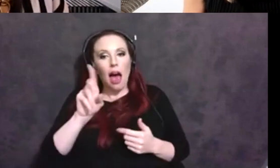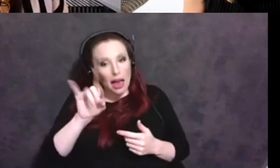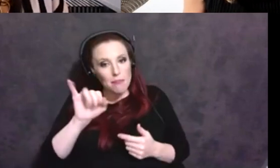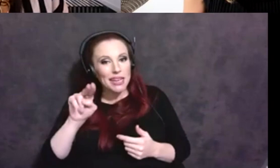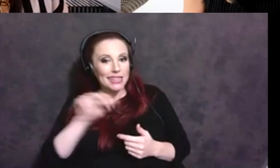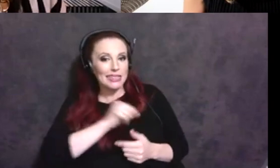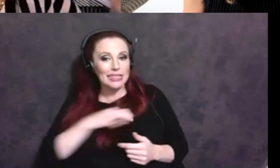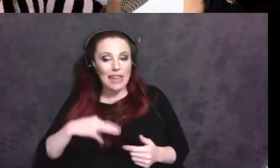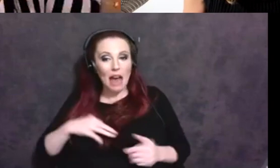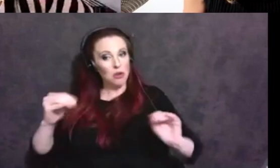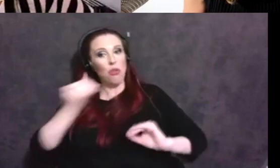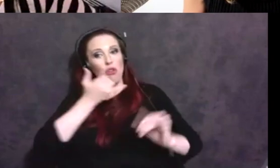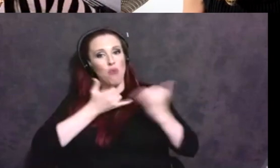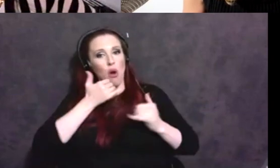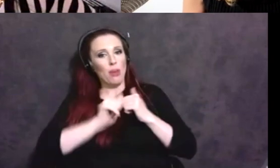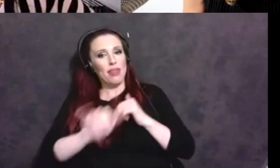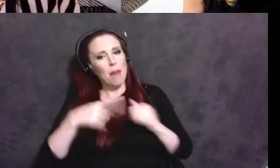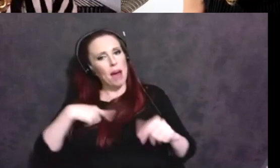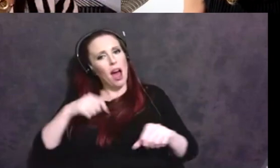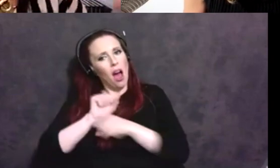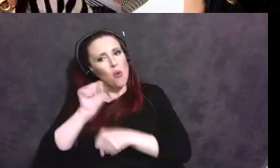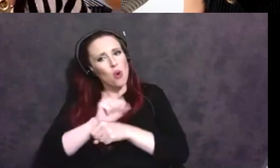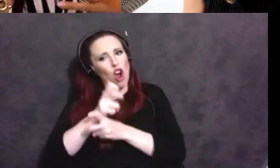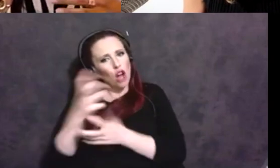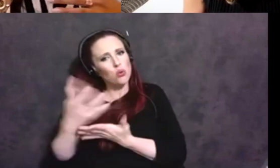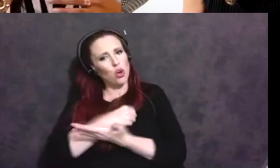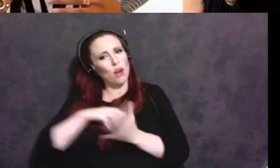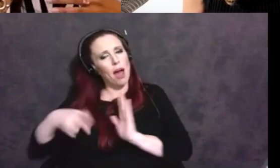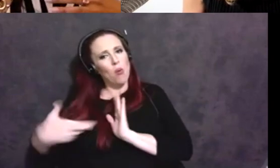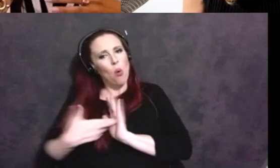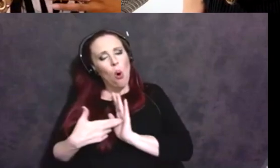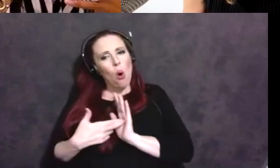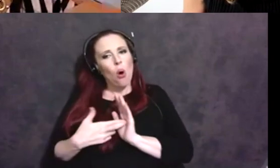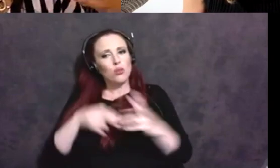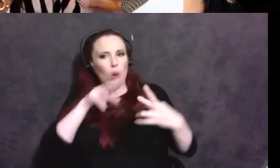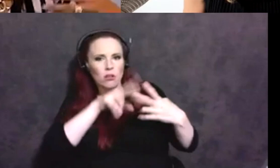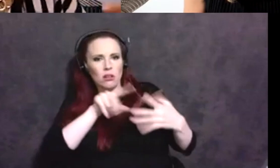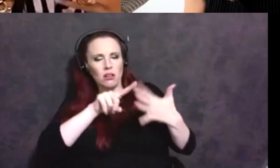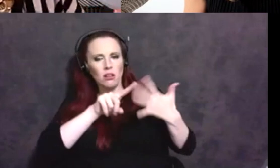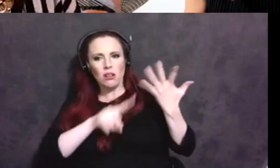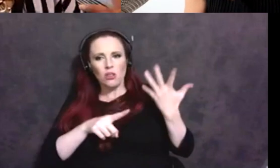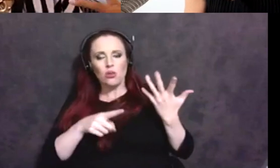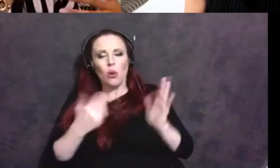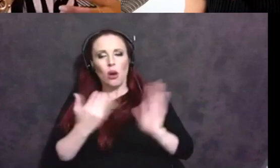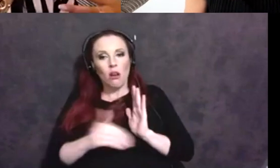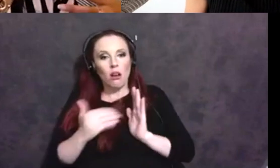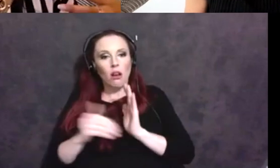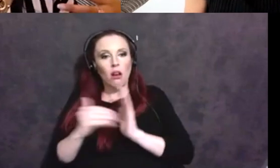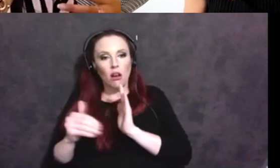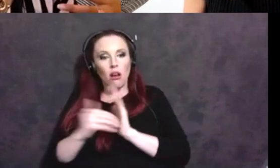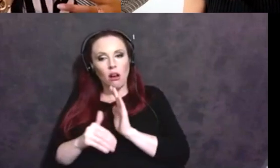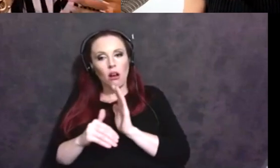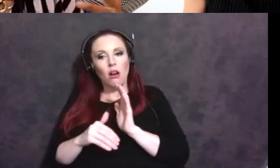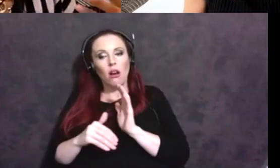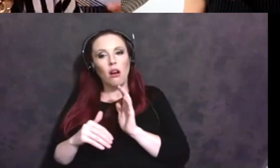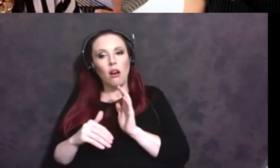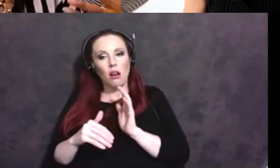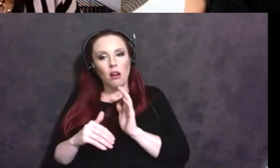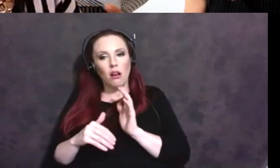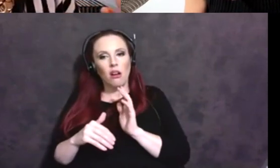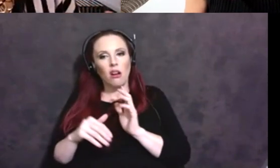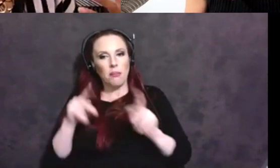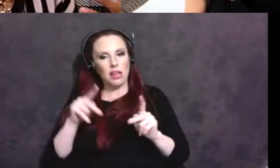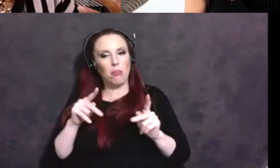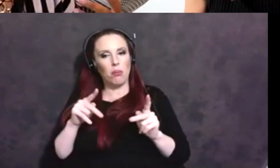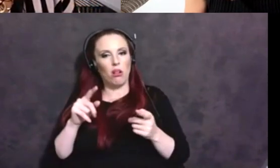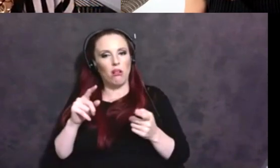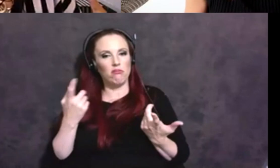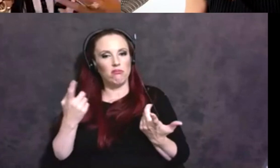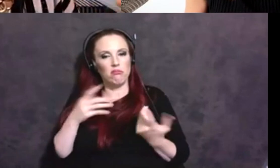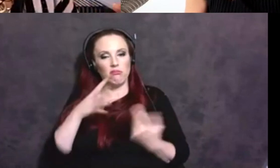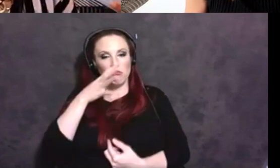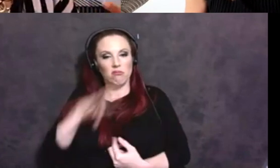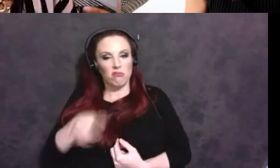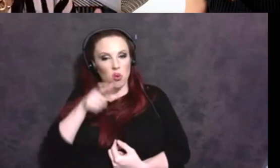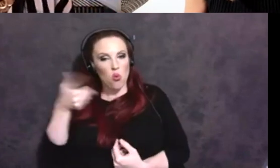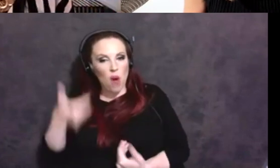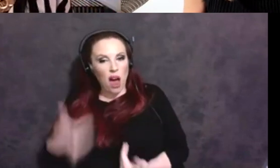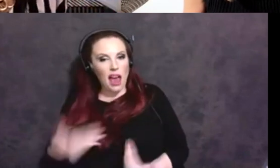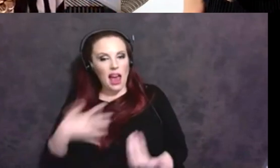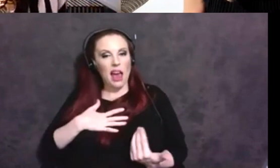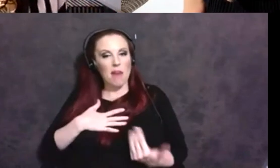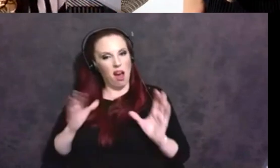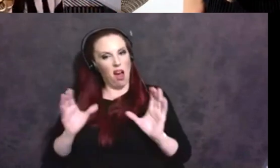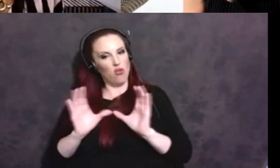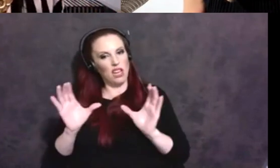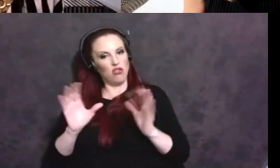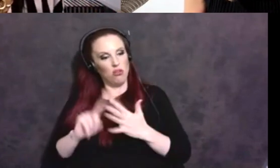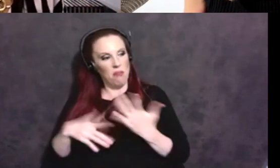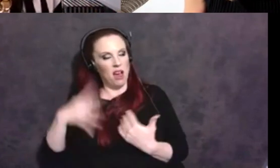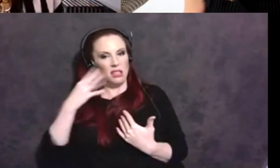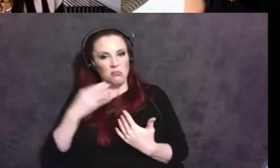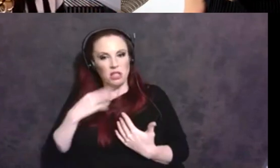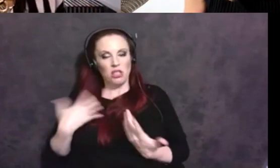and microaggression. You mispronounce my name wrong. To consistently be in a place where